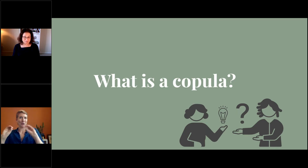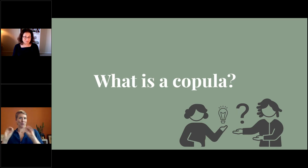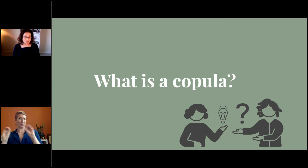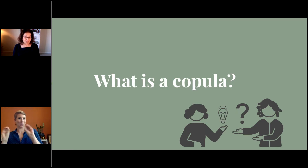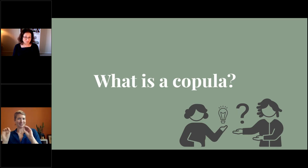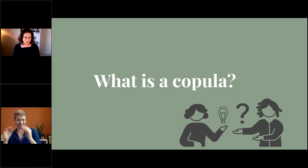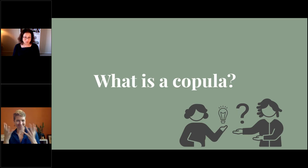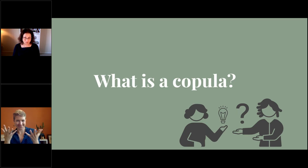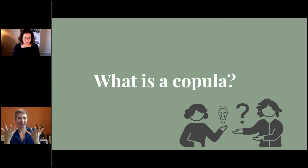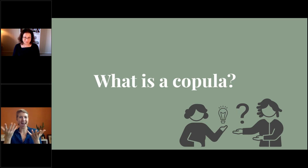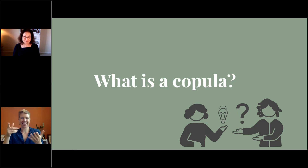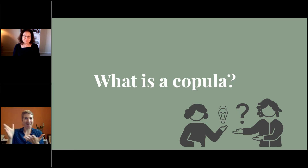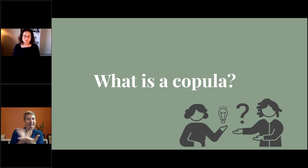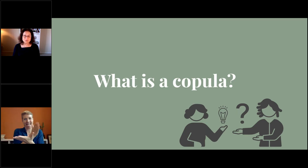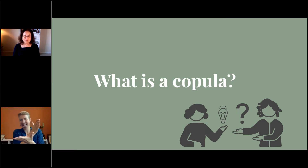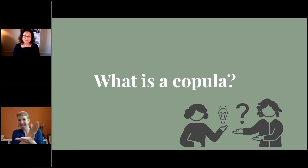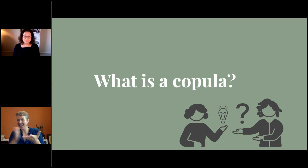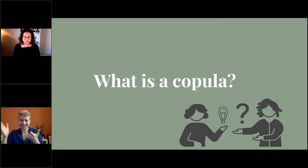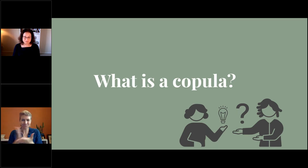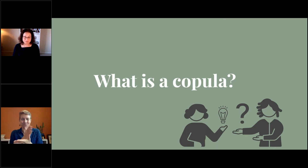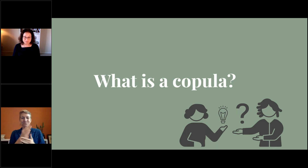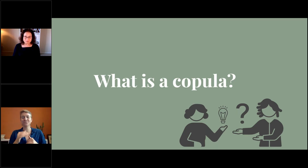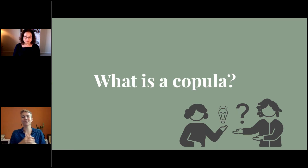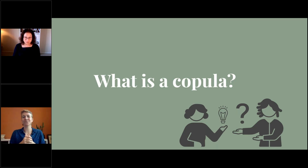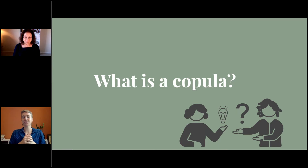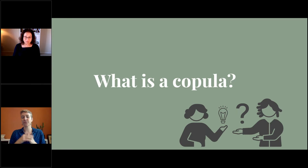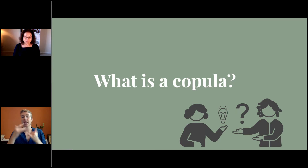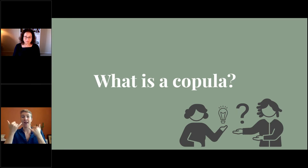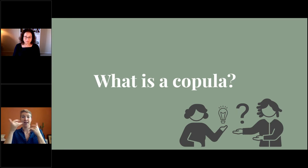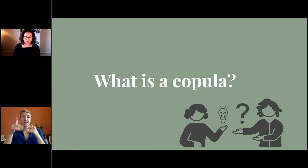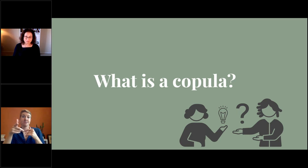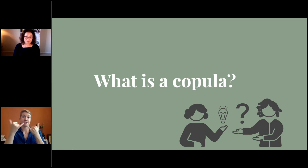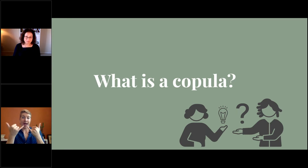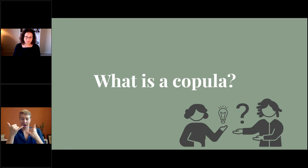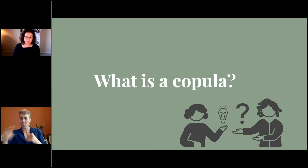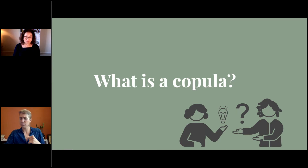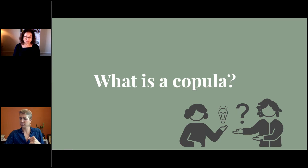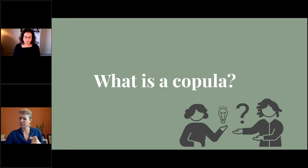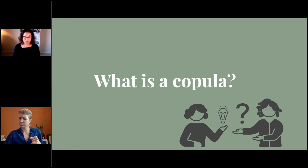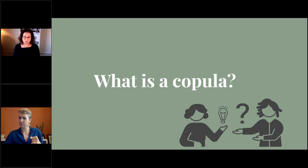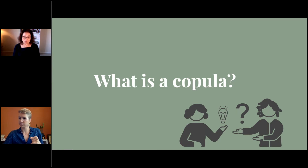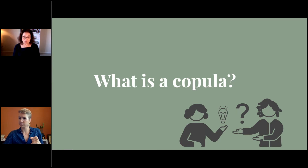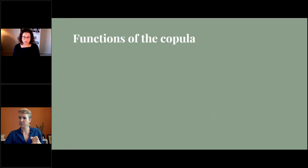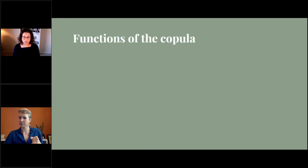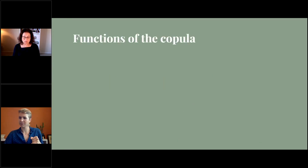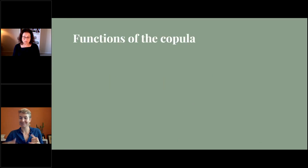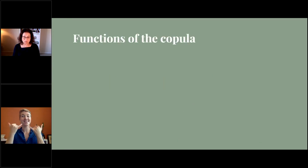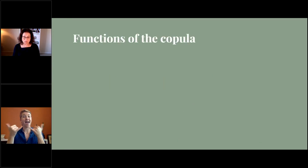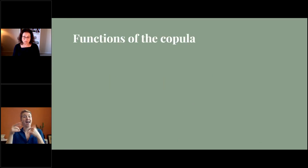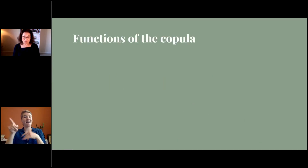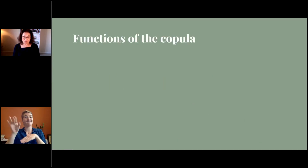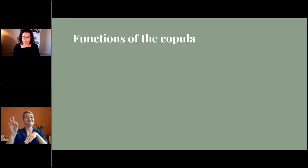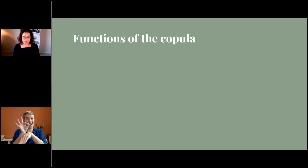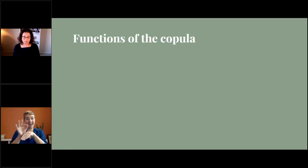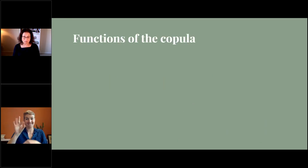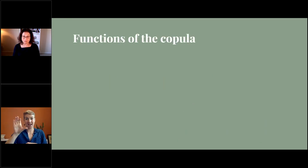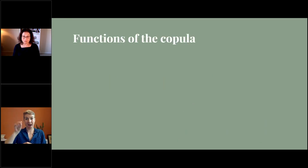Some languages have none. Some languages heavily rely on copulas, so it is a spectrum that we see with languages.